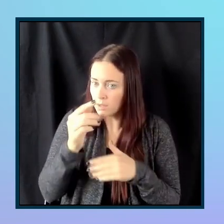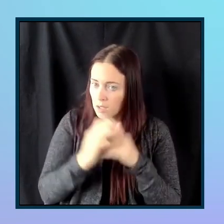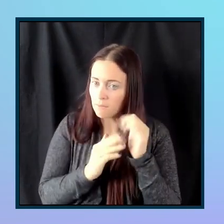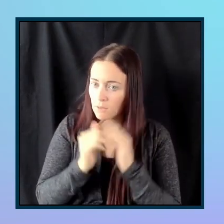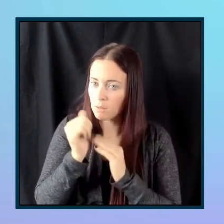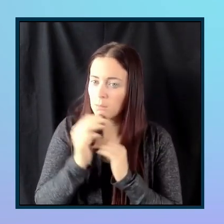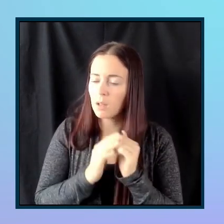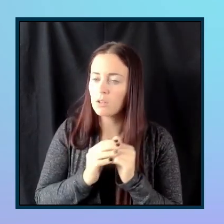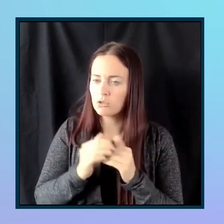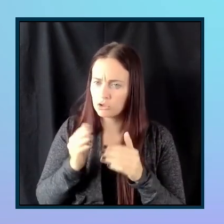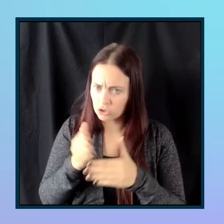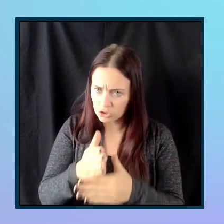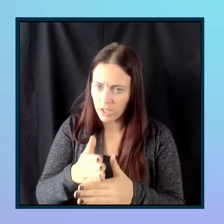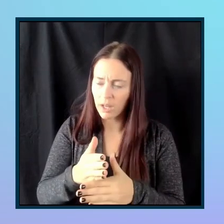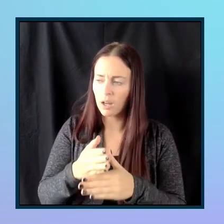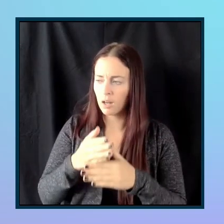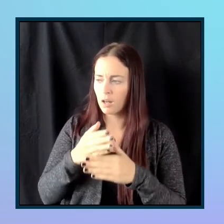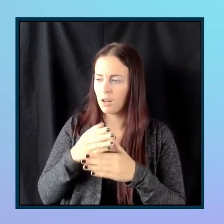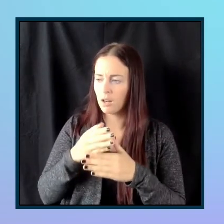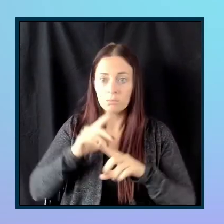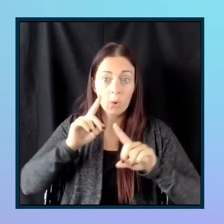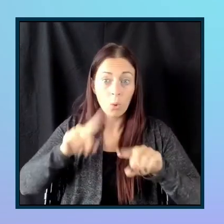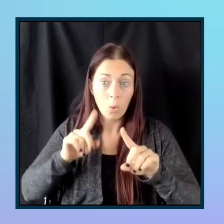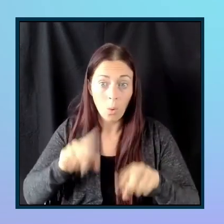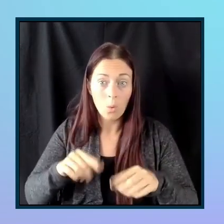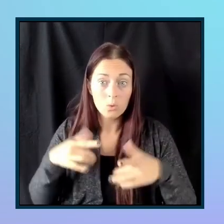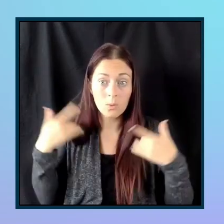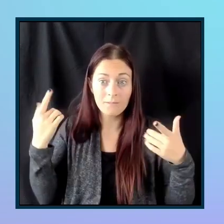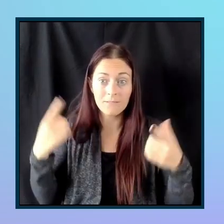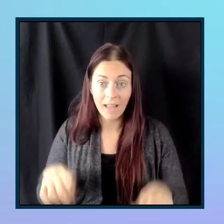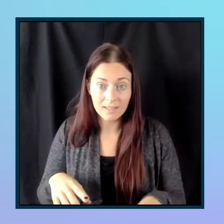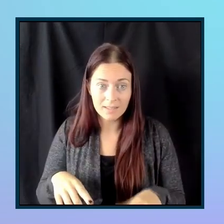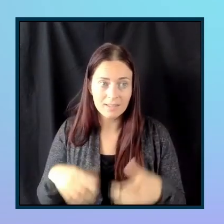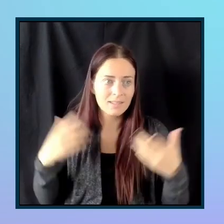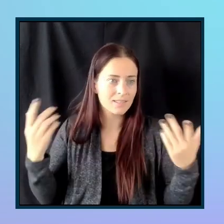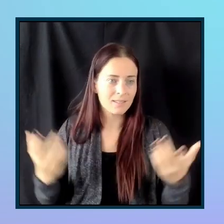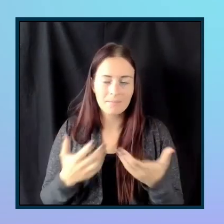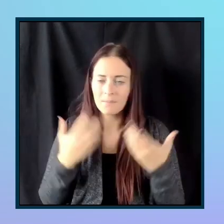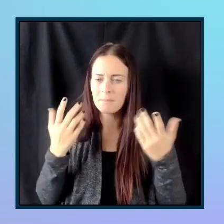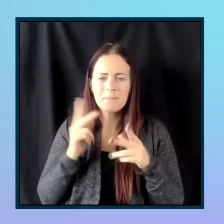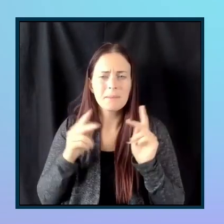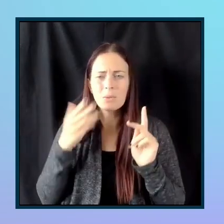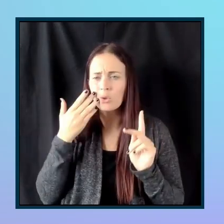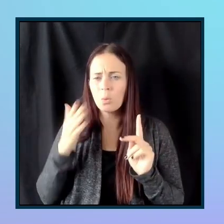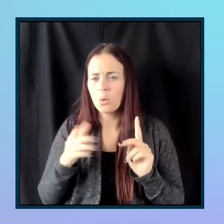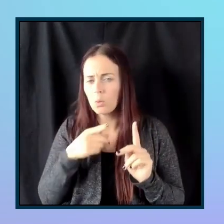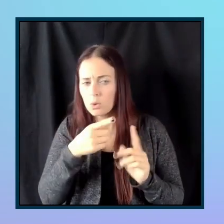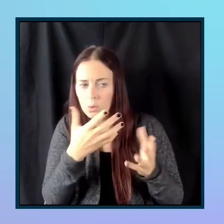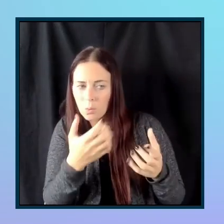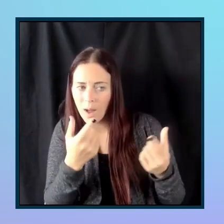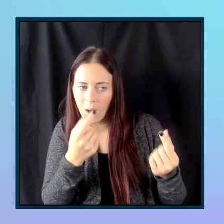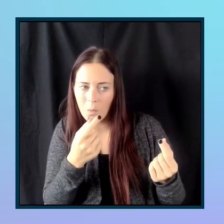be visible, attend events, because people don't know what it is that you want and what you need help with, until you say it.